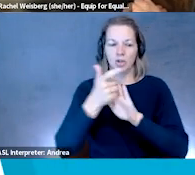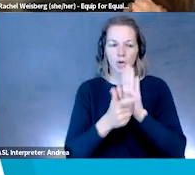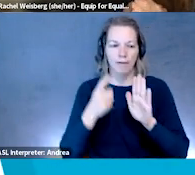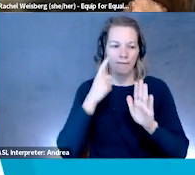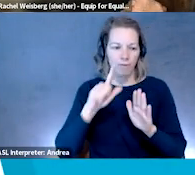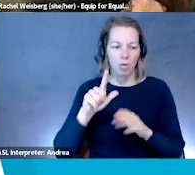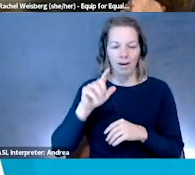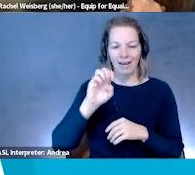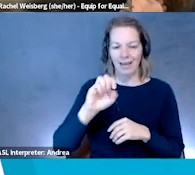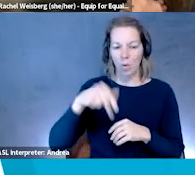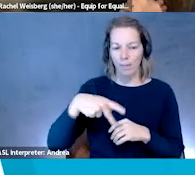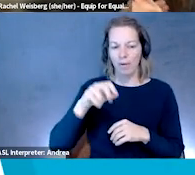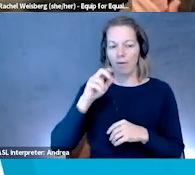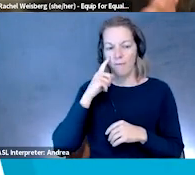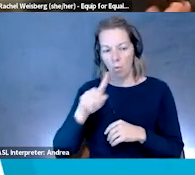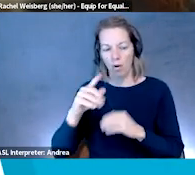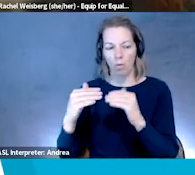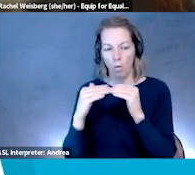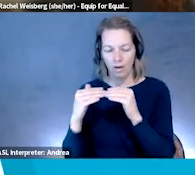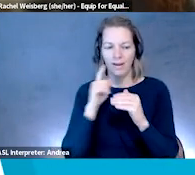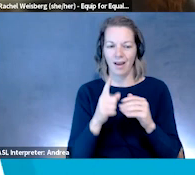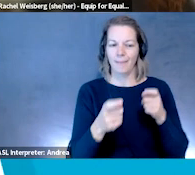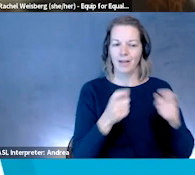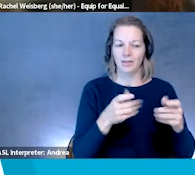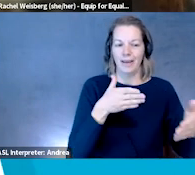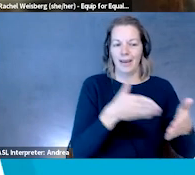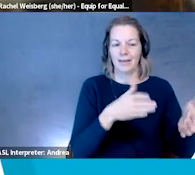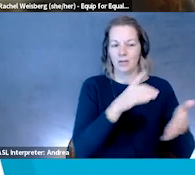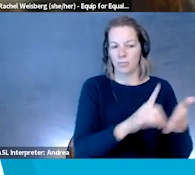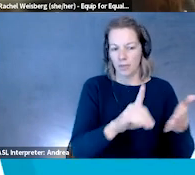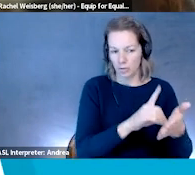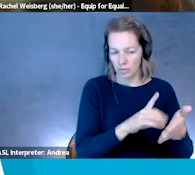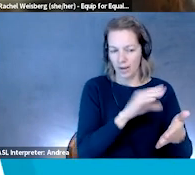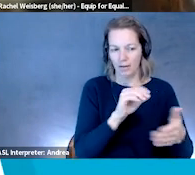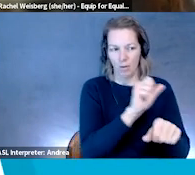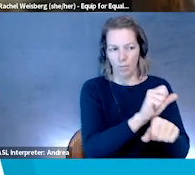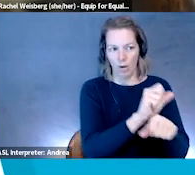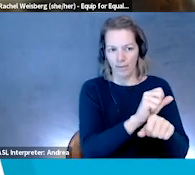WILL HAVE THEM INTRODUCE THEMSELVES. MY NAME IS